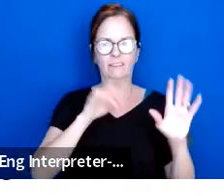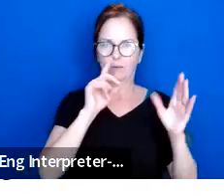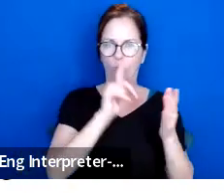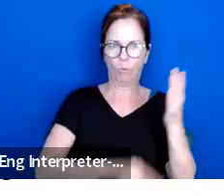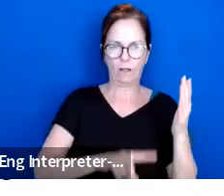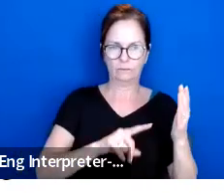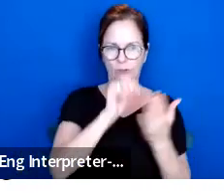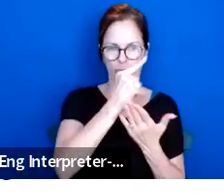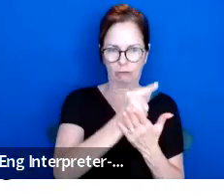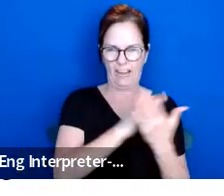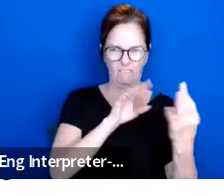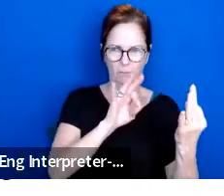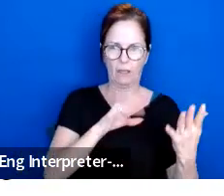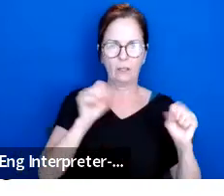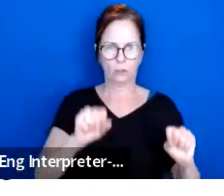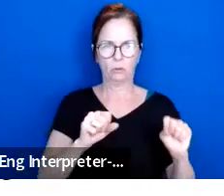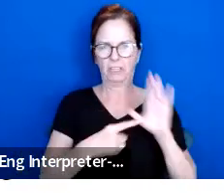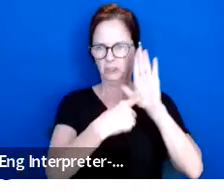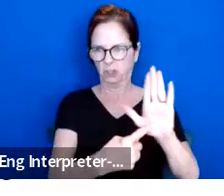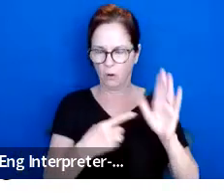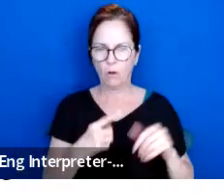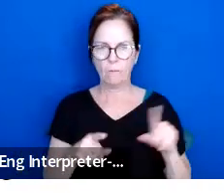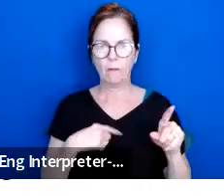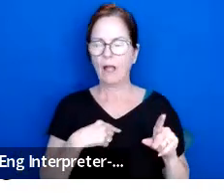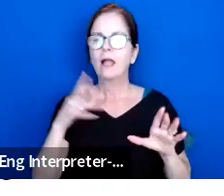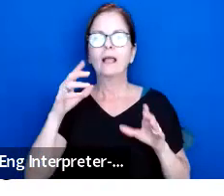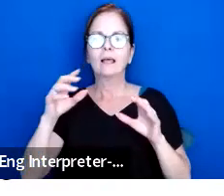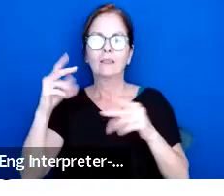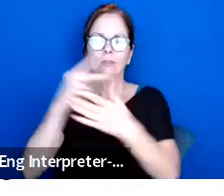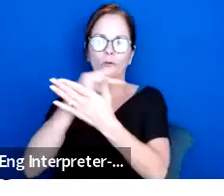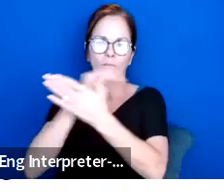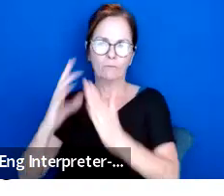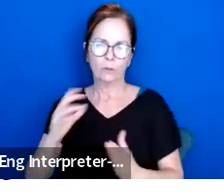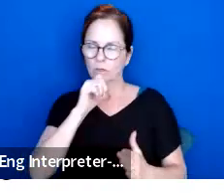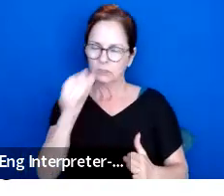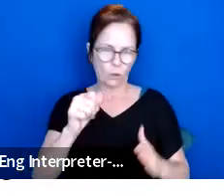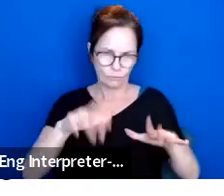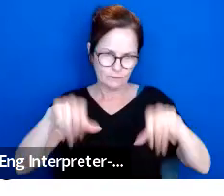They don't necessarily take the quiz, and but they may want to see the quiz you're given that week.